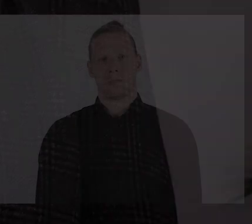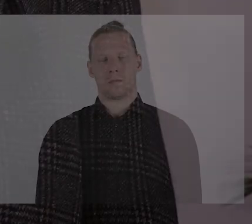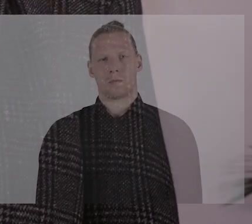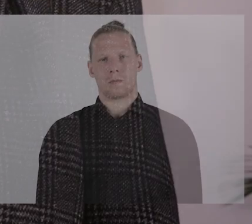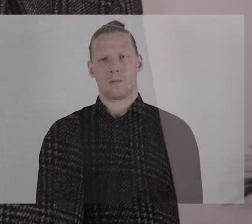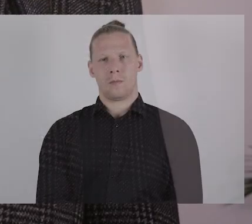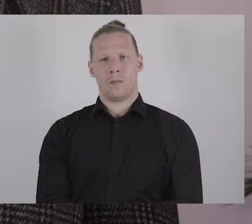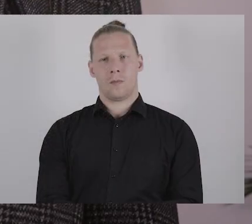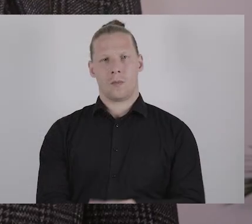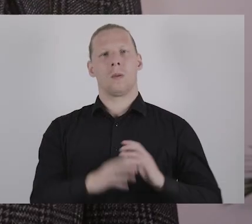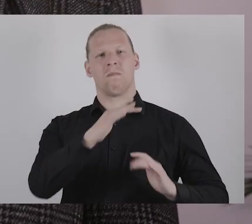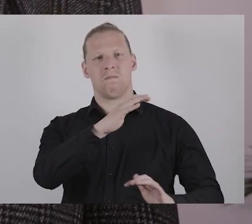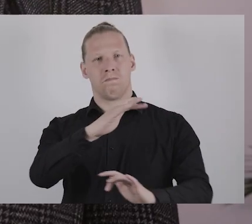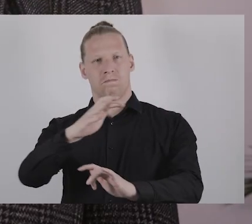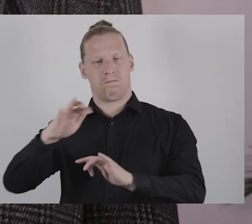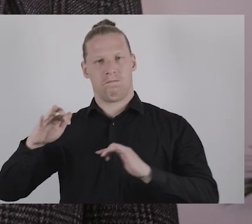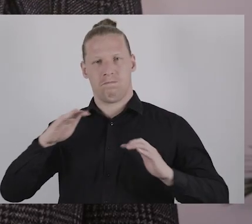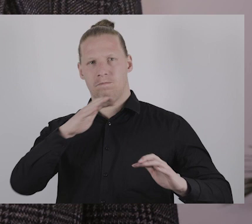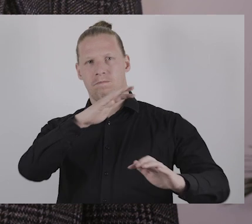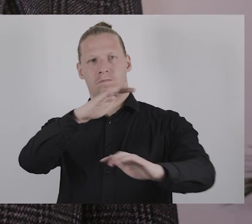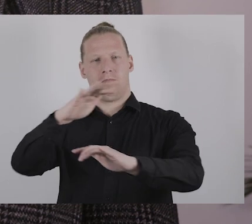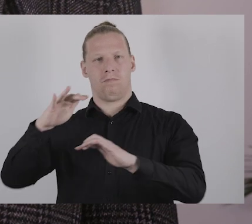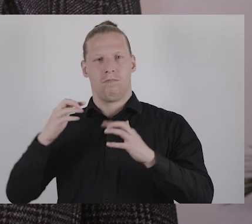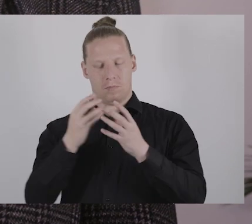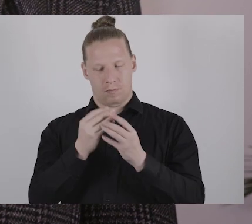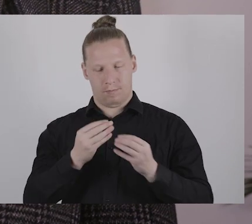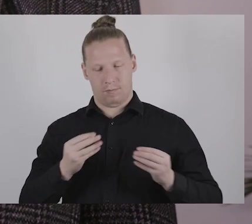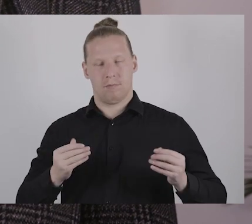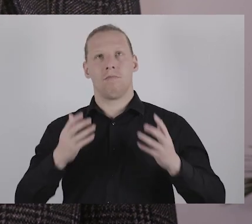Tupohoronuku, Tupohororangi.